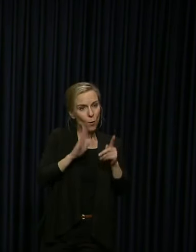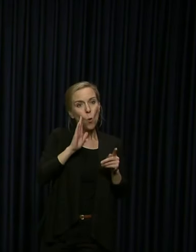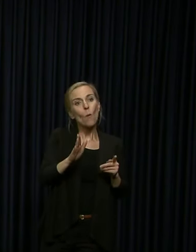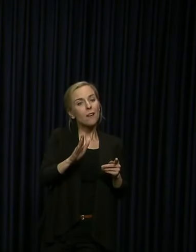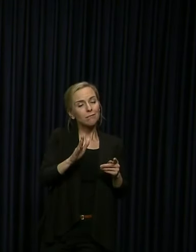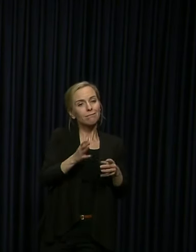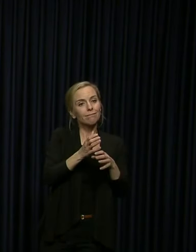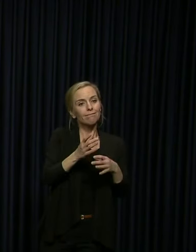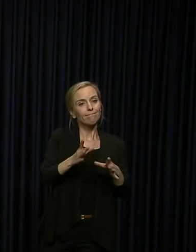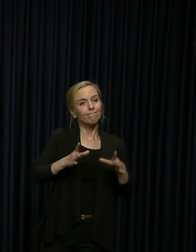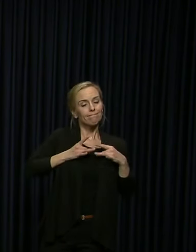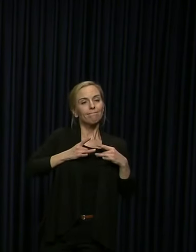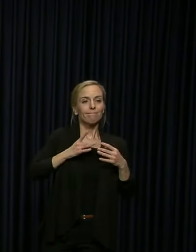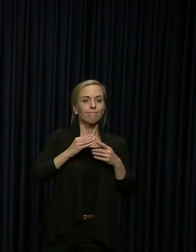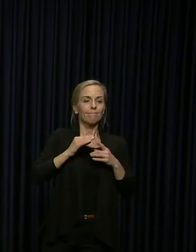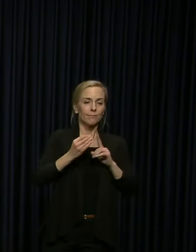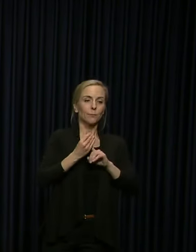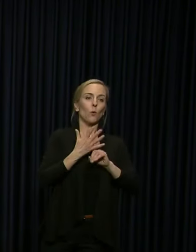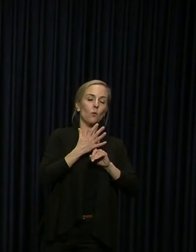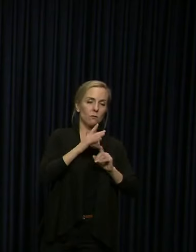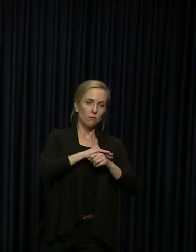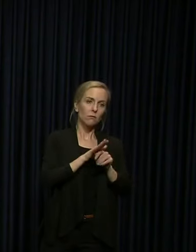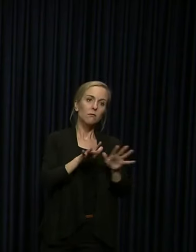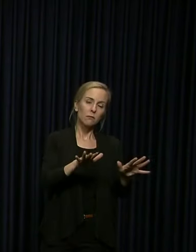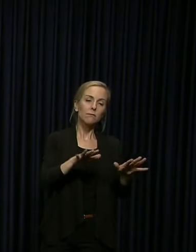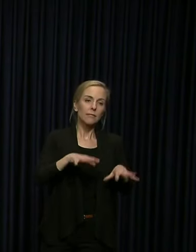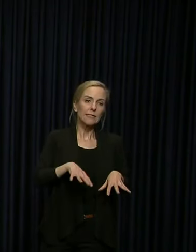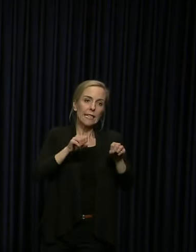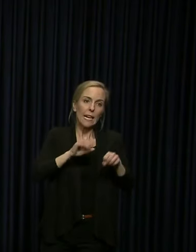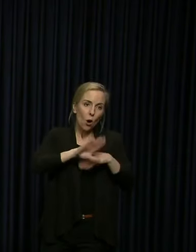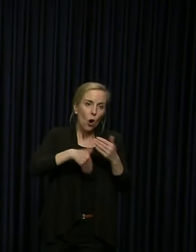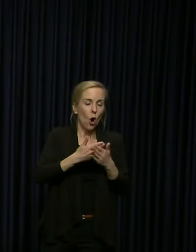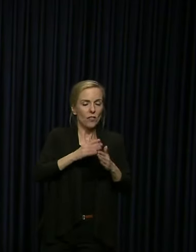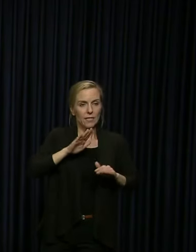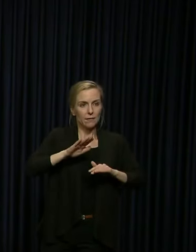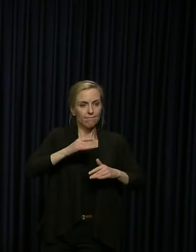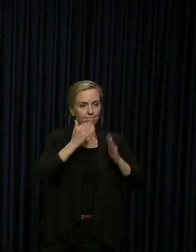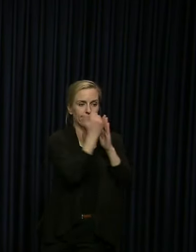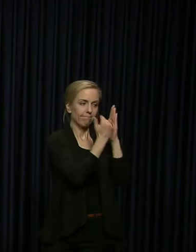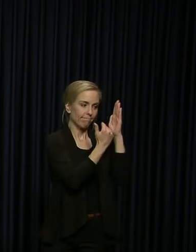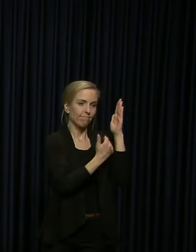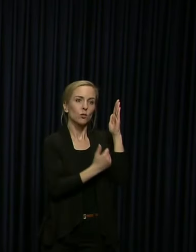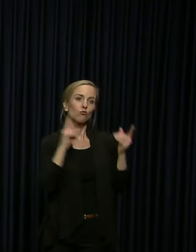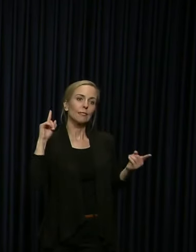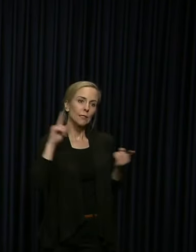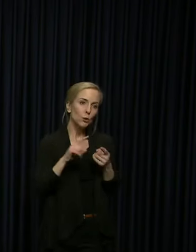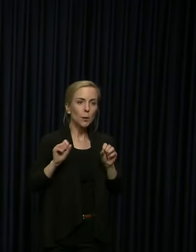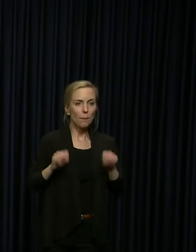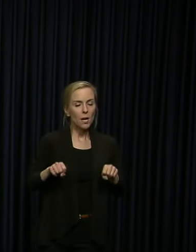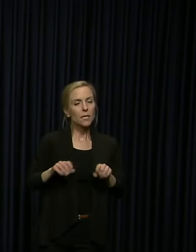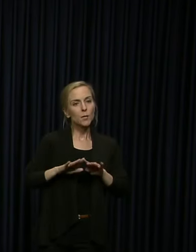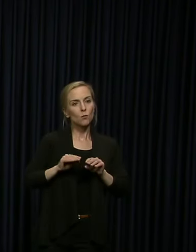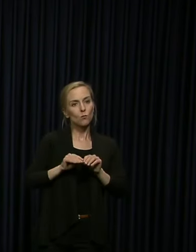AND PEOPLE FROM THIS STATE UNLOAD IT. HERE'S THE OTHER THING. NOW IS PROBABLY NOT THE BEST TIME TO BE MOVING.